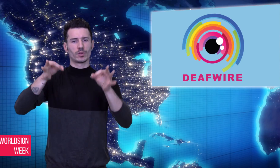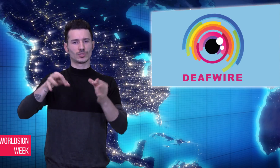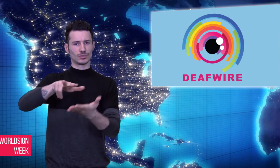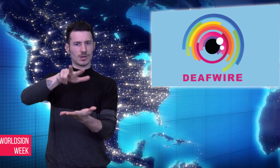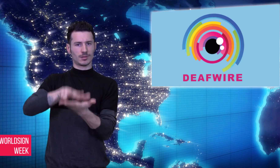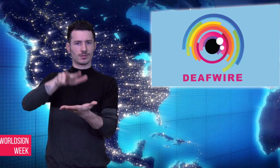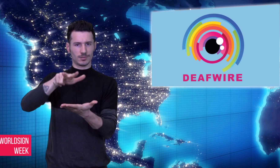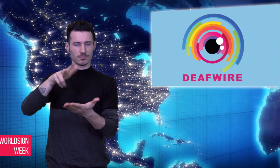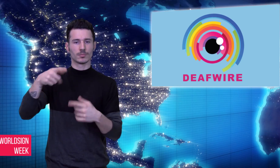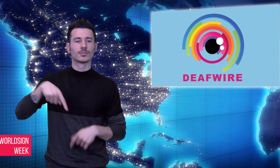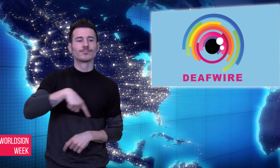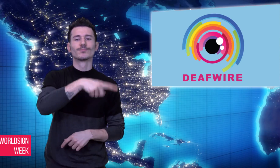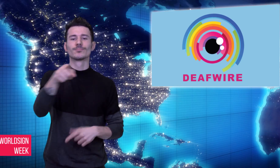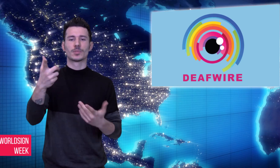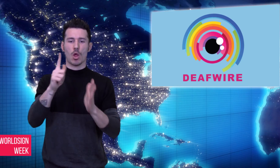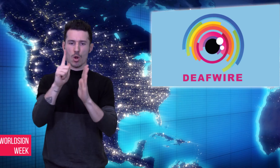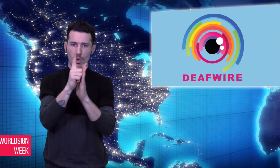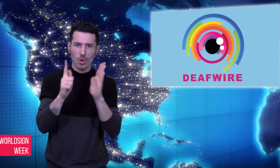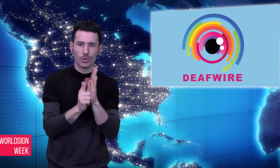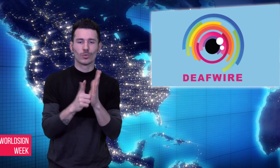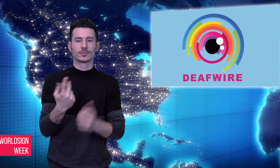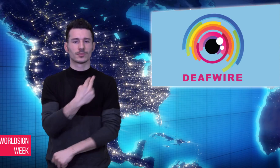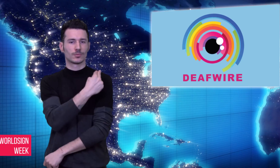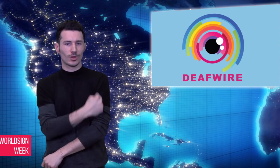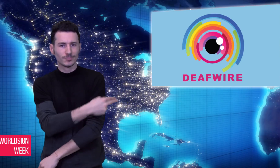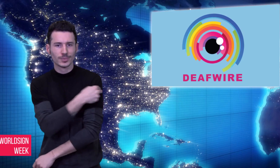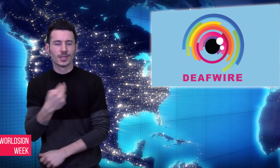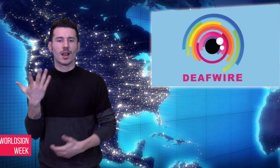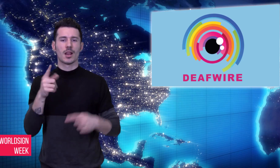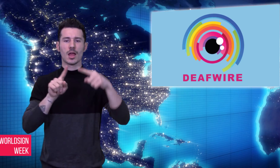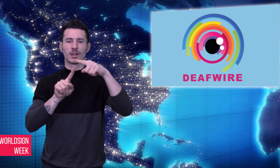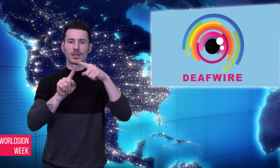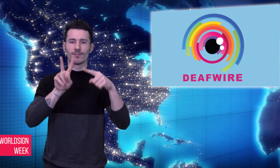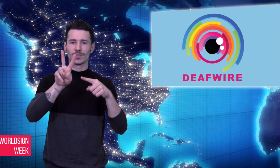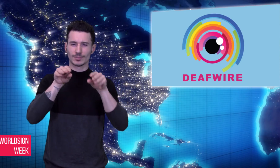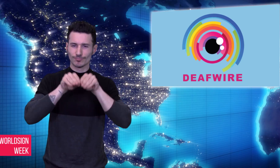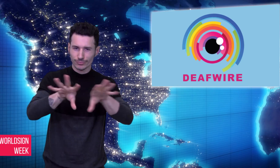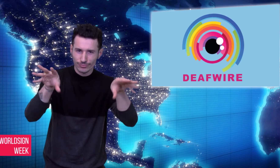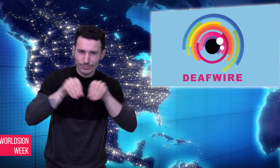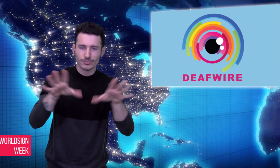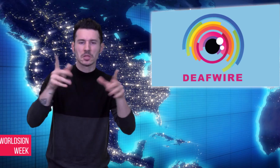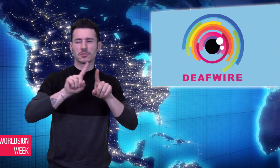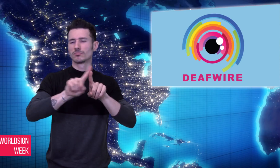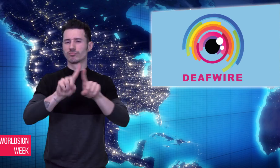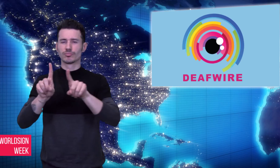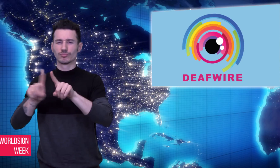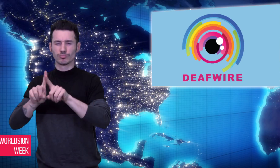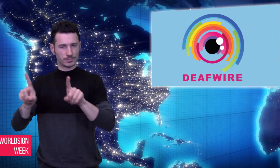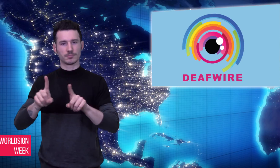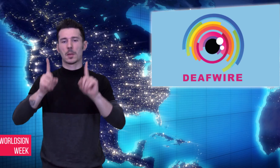transactions involving the deaf especially